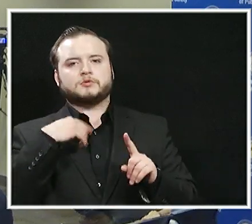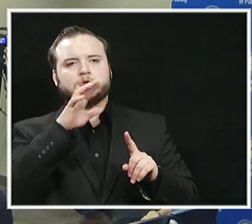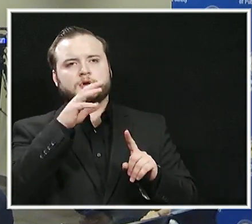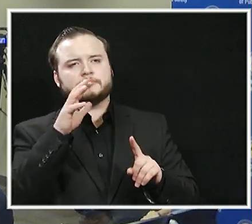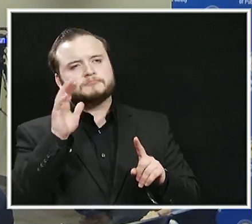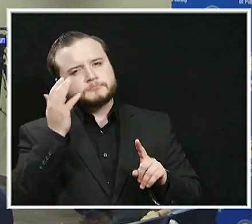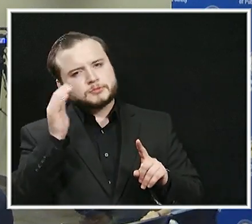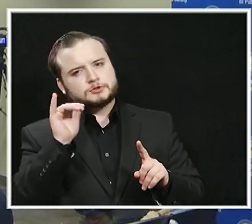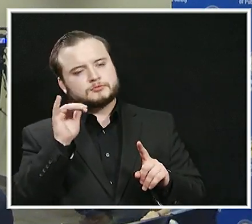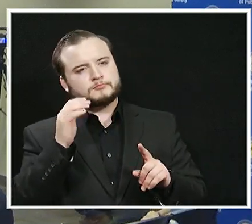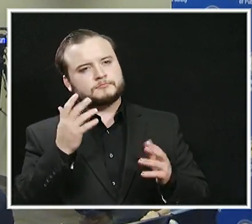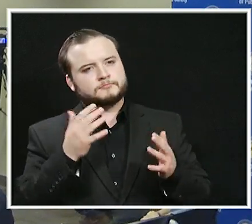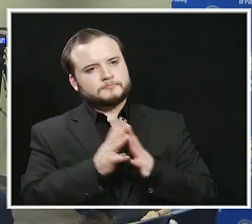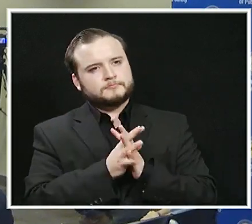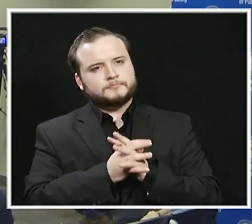Is that Walker? ≫ Yeah.